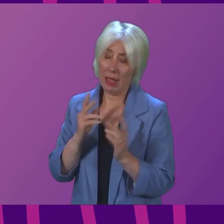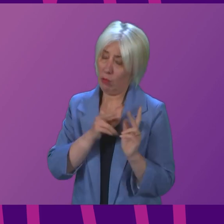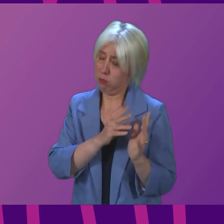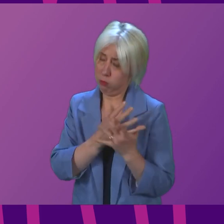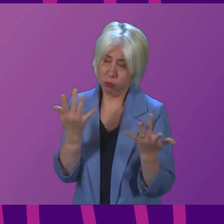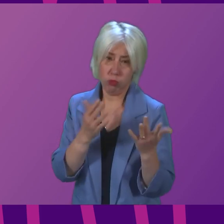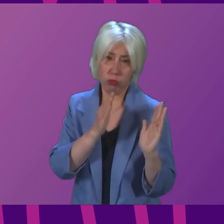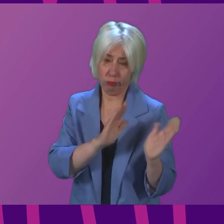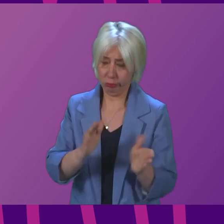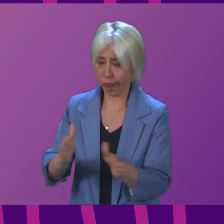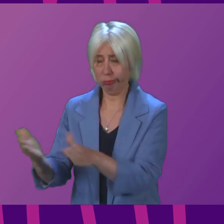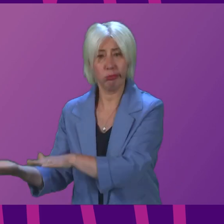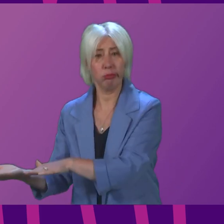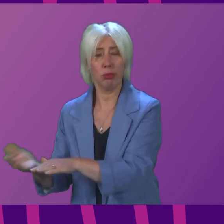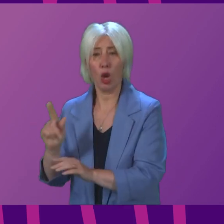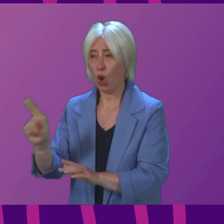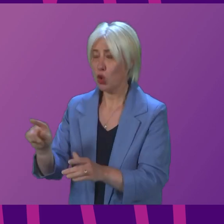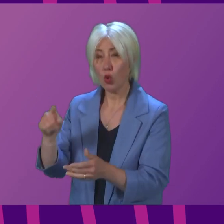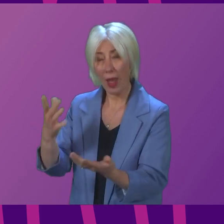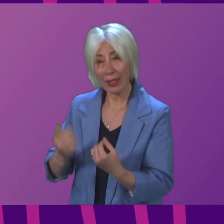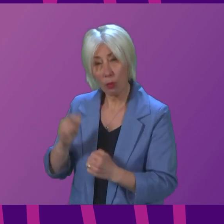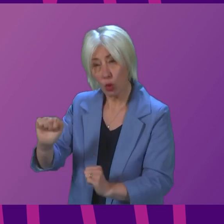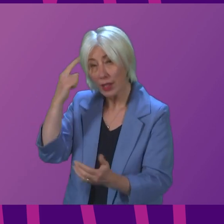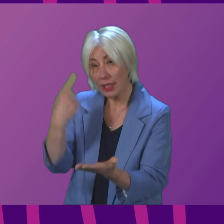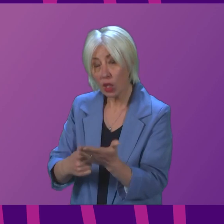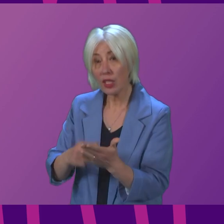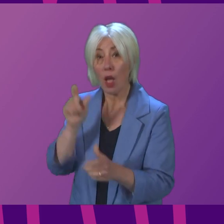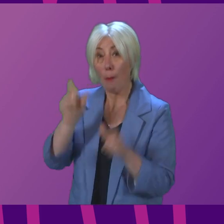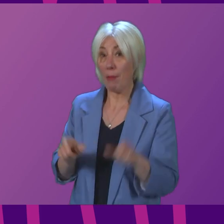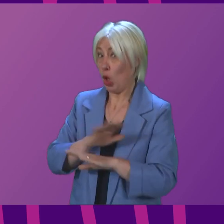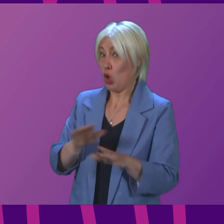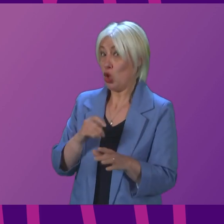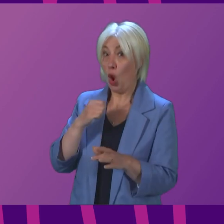Does the First Minister accept that her decision to send untested and positive patients into